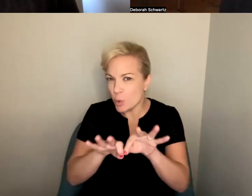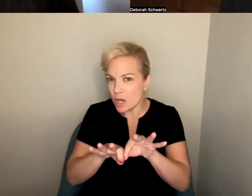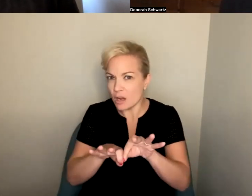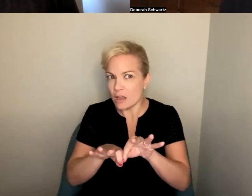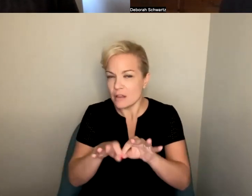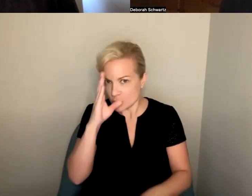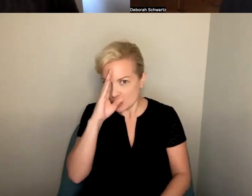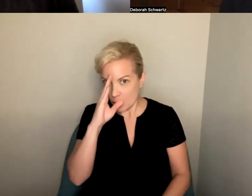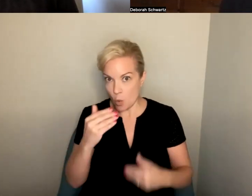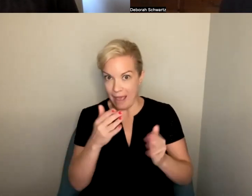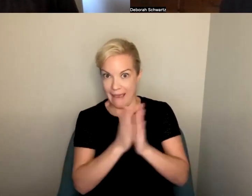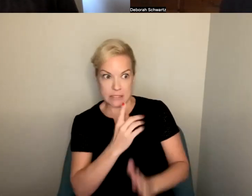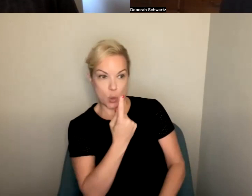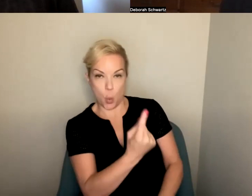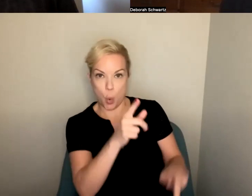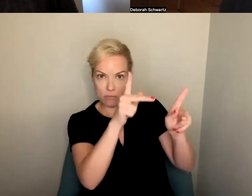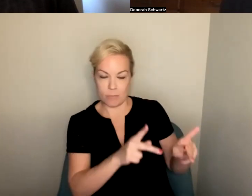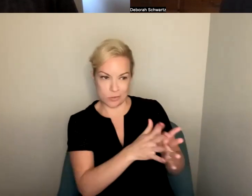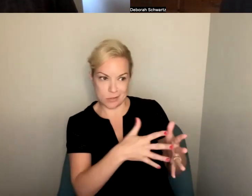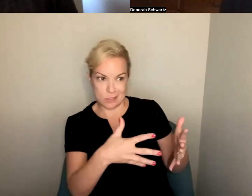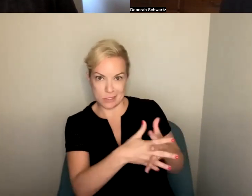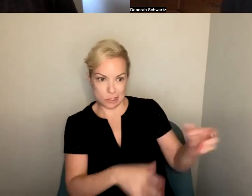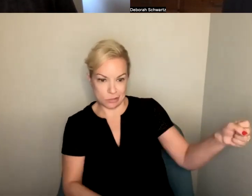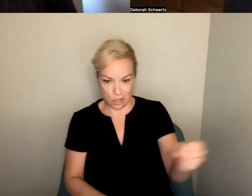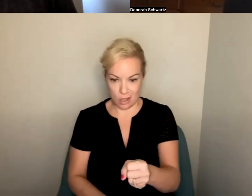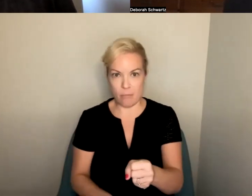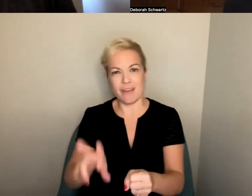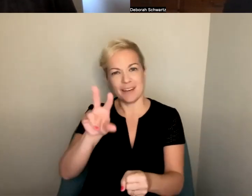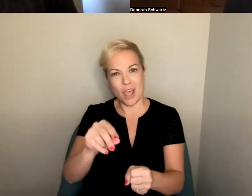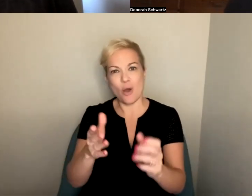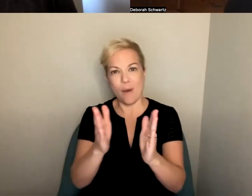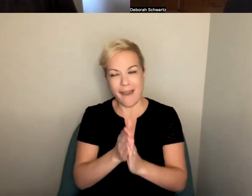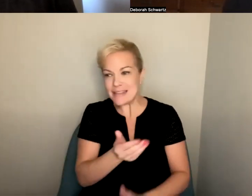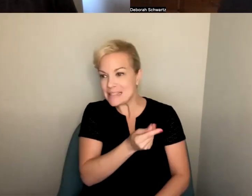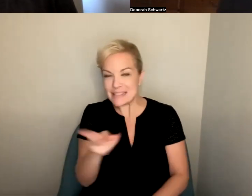to sit on an advisory board or come in, ask a few people because we do have divergent views,